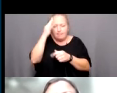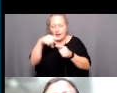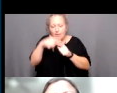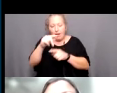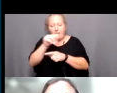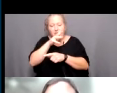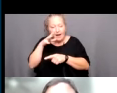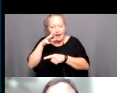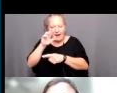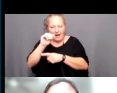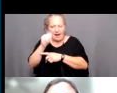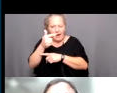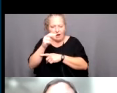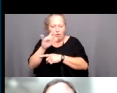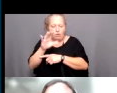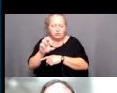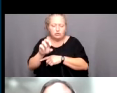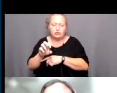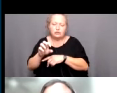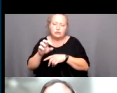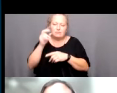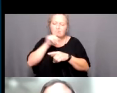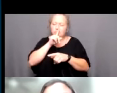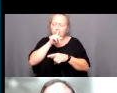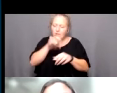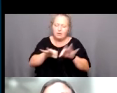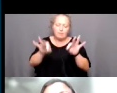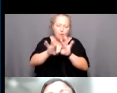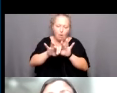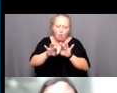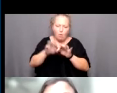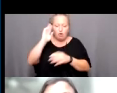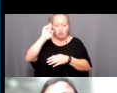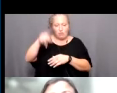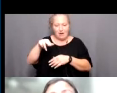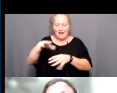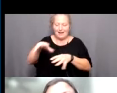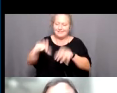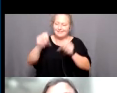It's really important to realize that it takes a village it really does take a village.